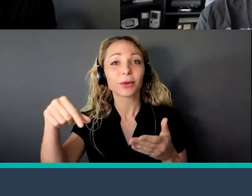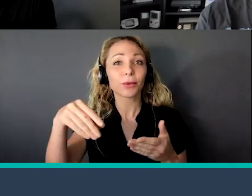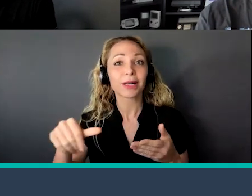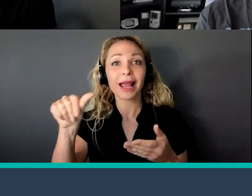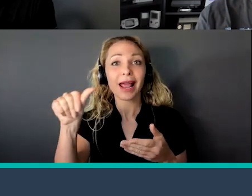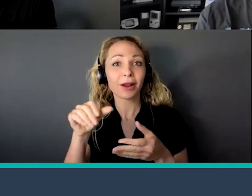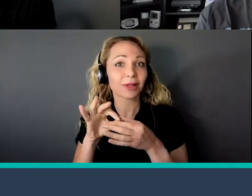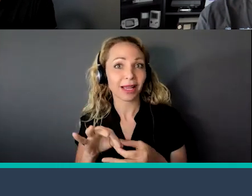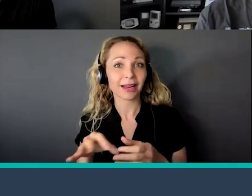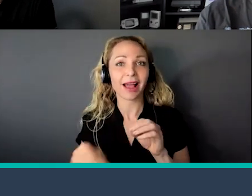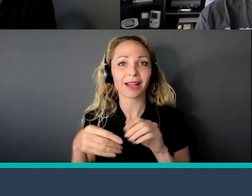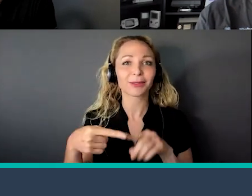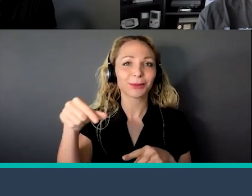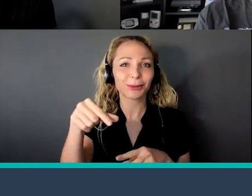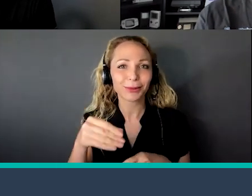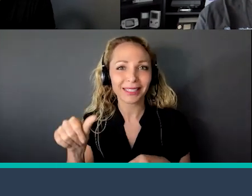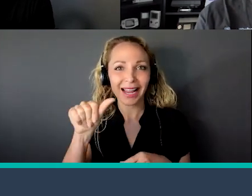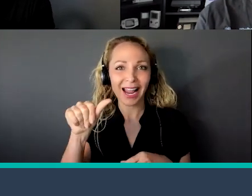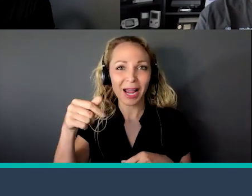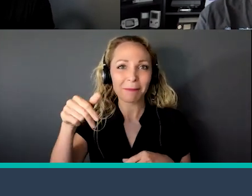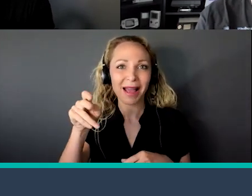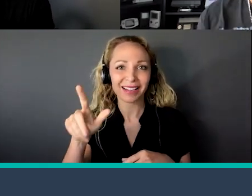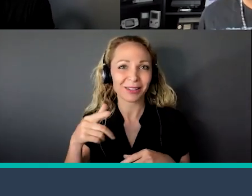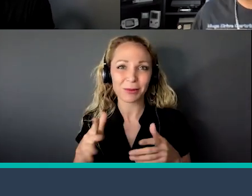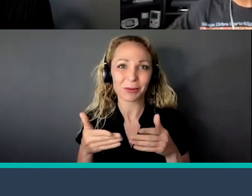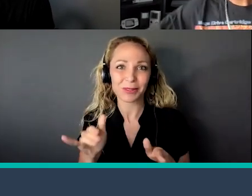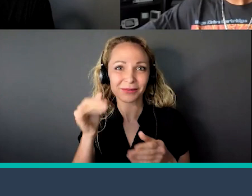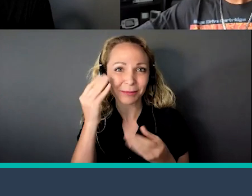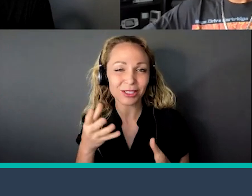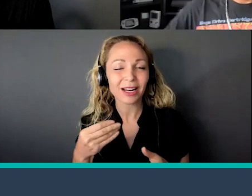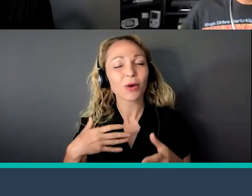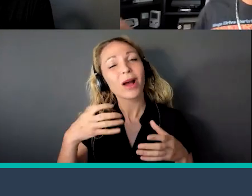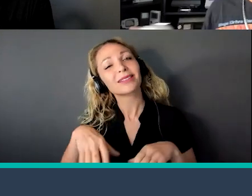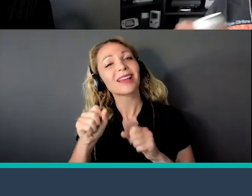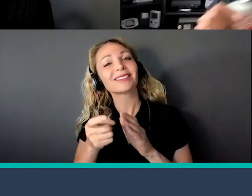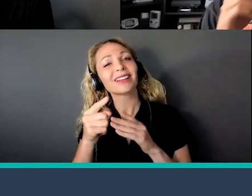AND I WANT TO TAKE A SECOND TO PLUG OUR UPCOMING EVENT.